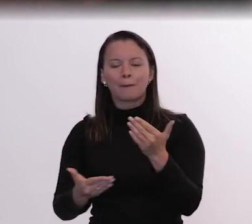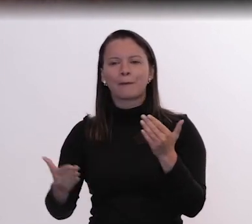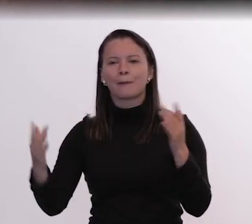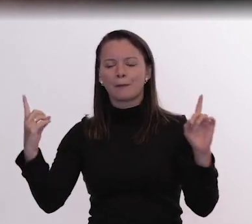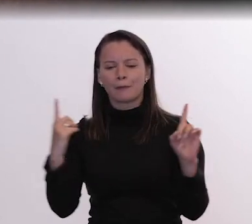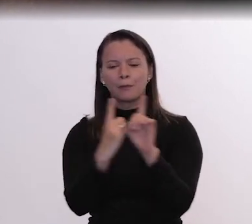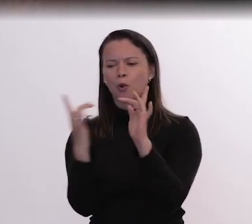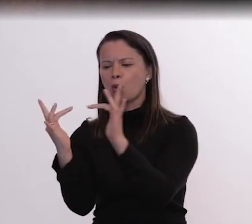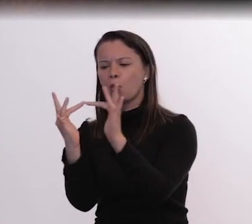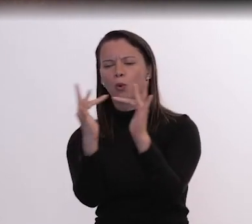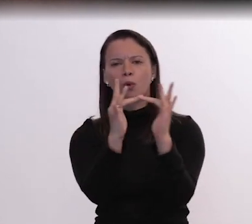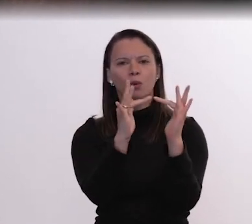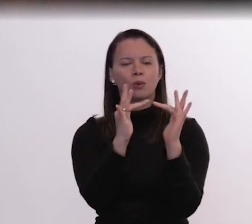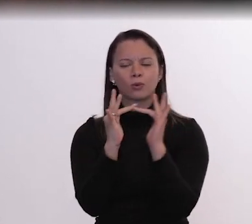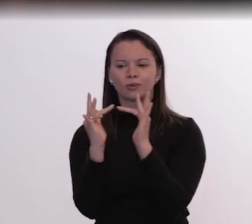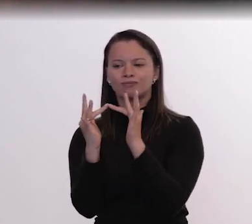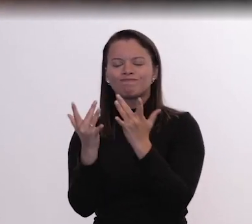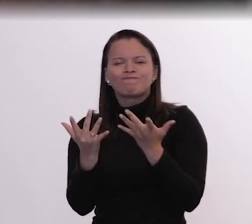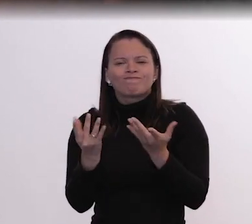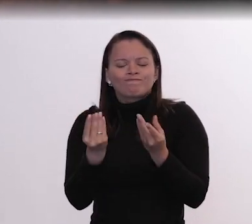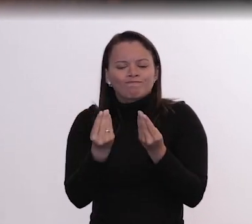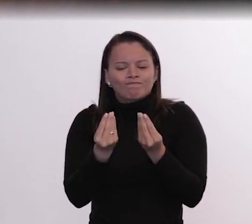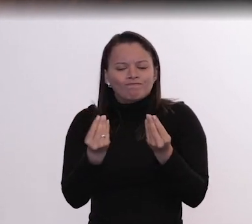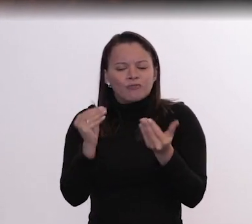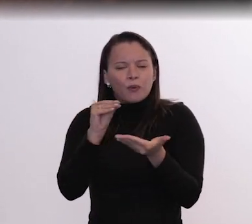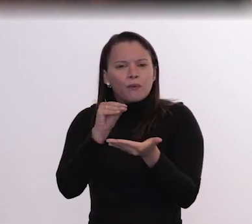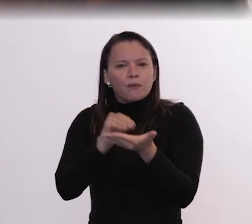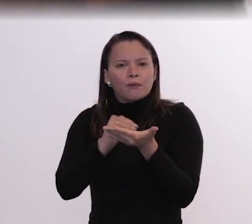still a lack of full understanding,